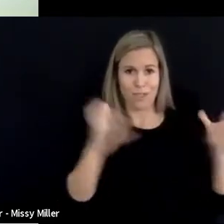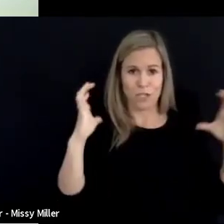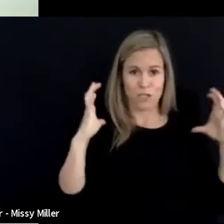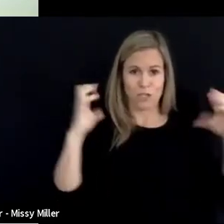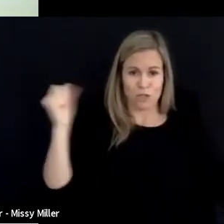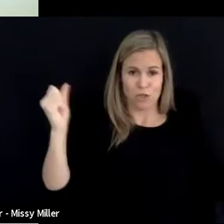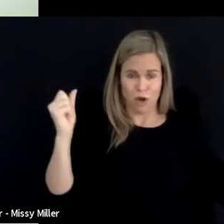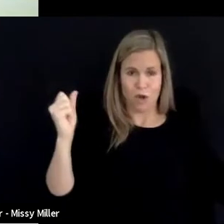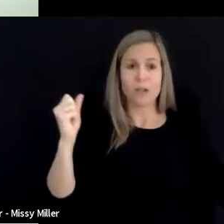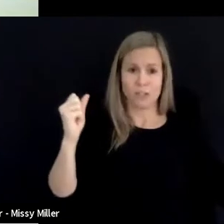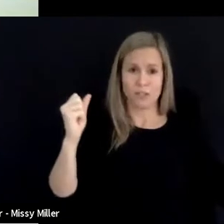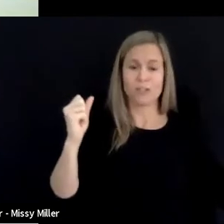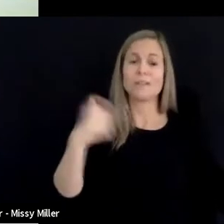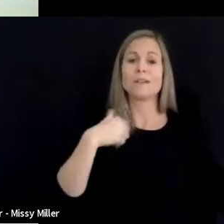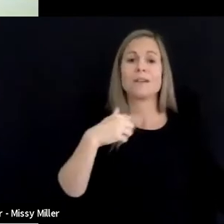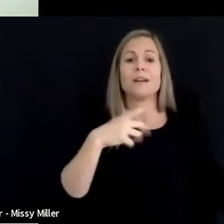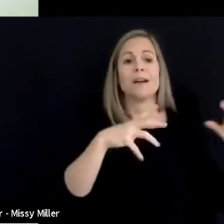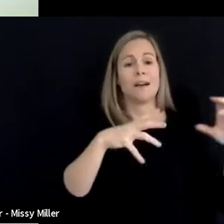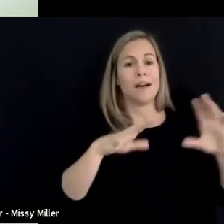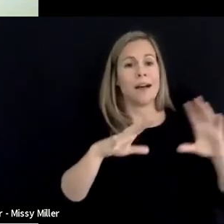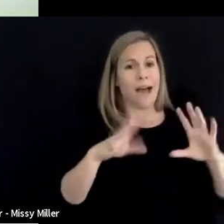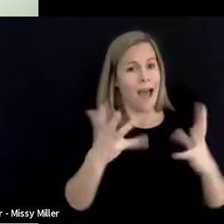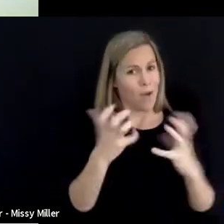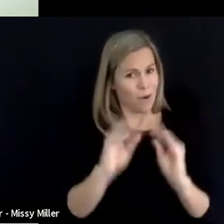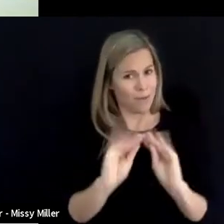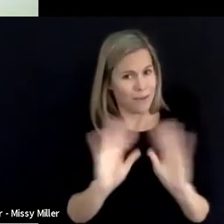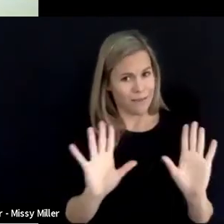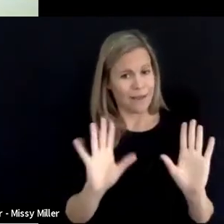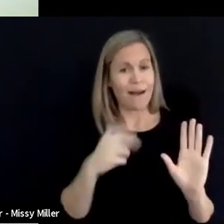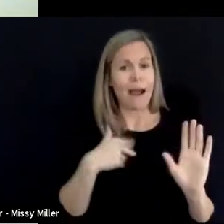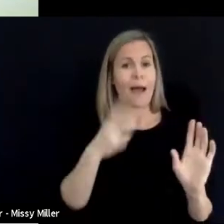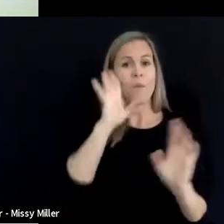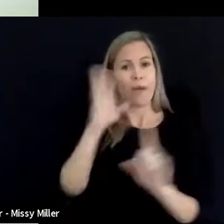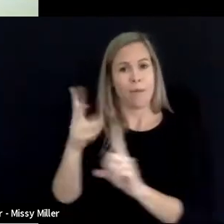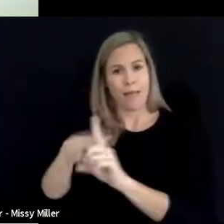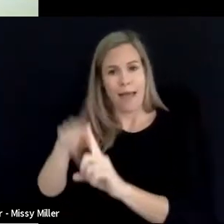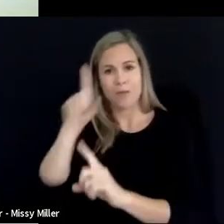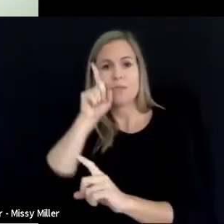I've made it really clear that I'm applying to deaf-blindness in general.